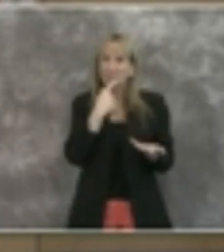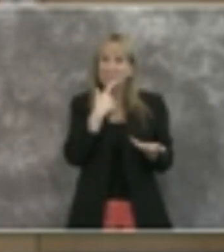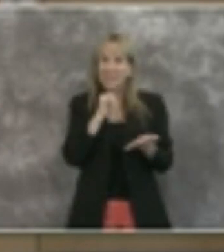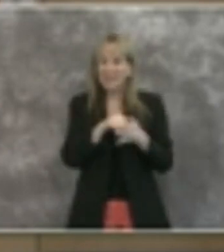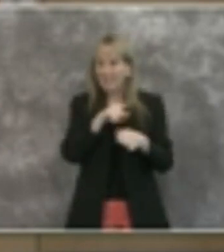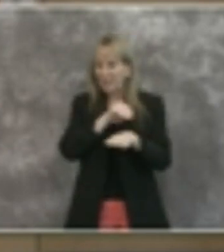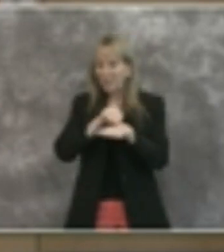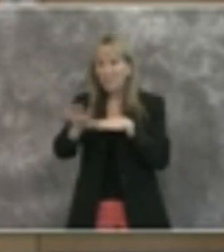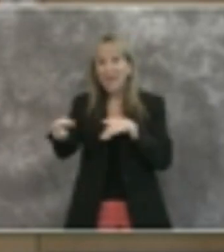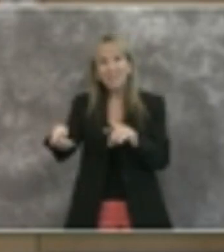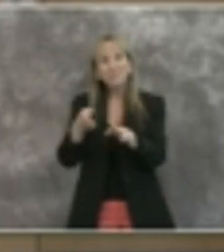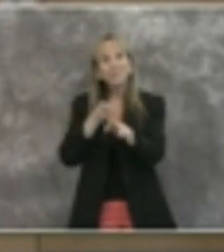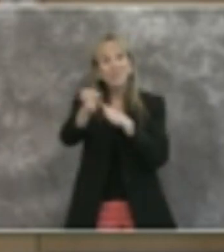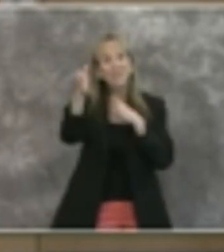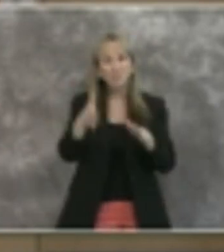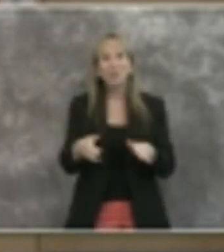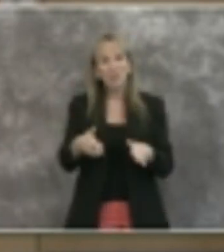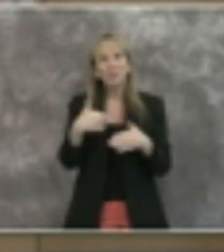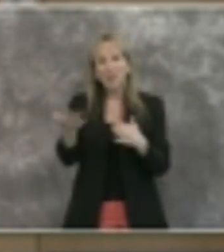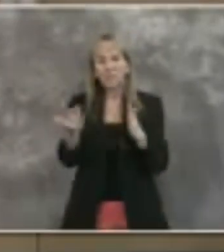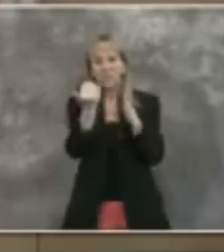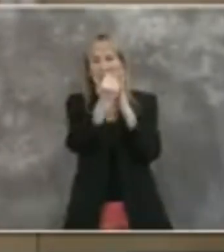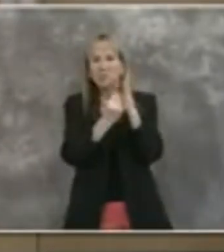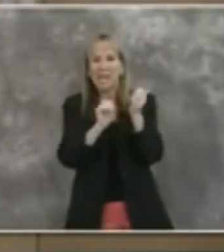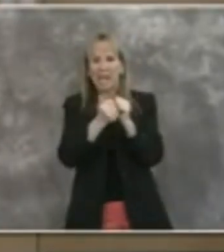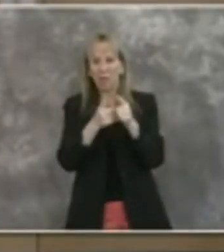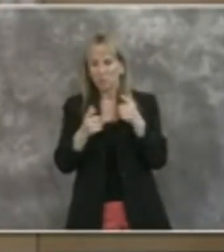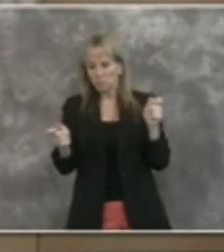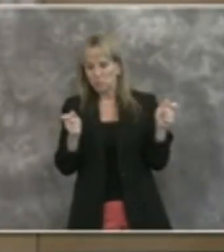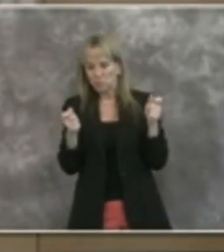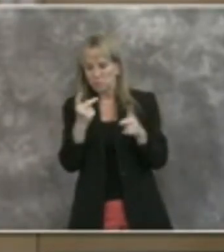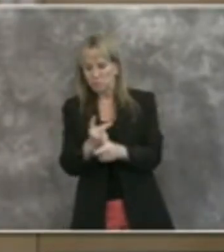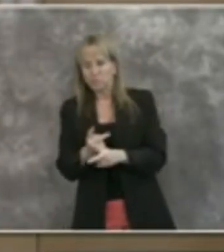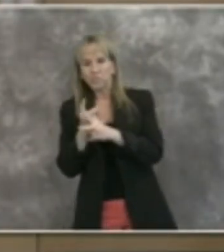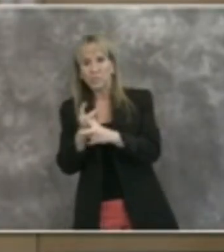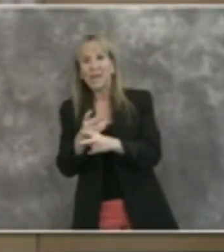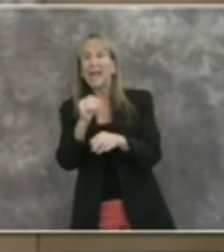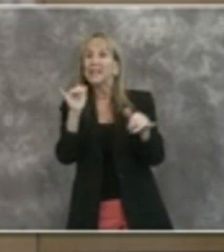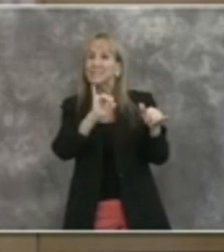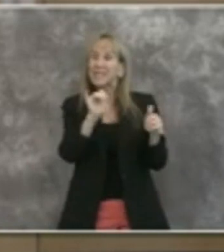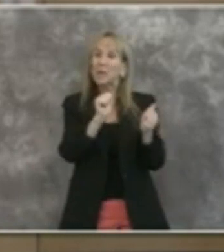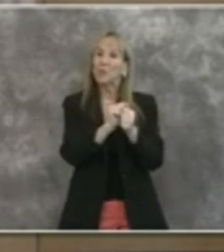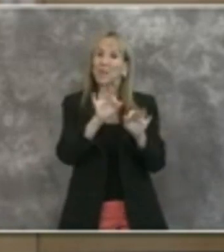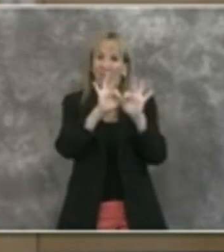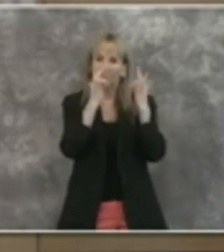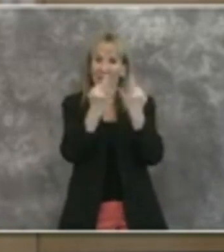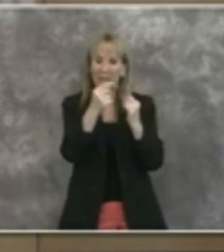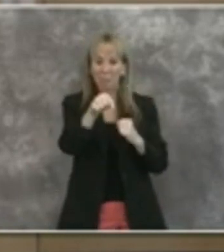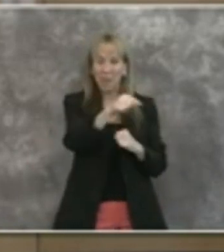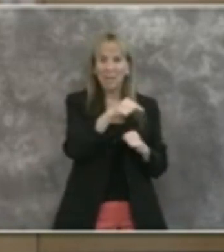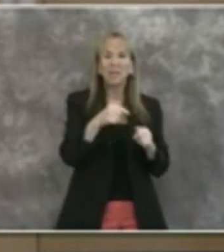MORTICIANS SO. THAT THAT GUIDANCE IS OUT THERE MORTICIAN IS FROM THE CENTERS